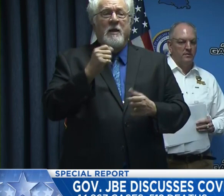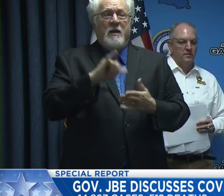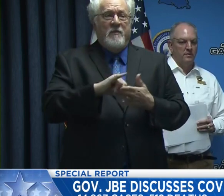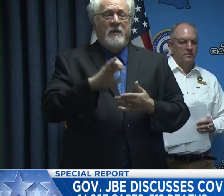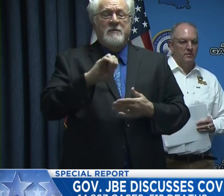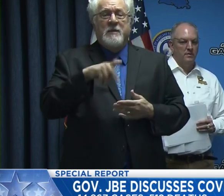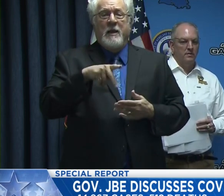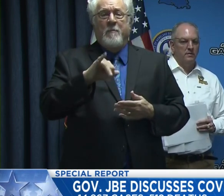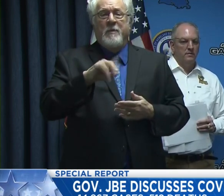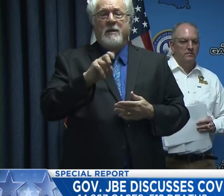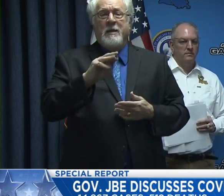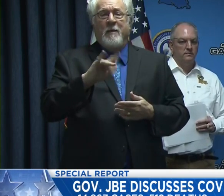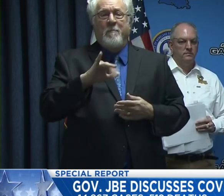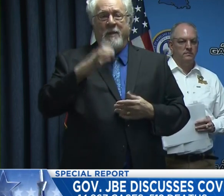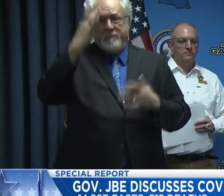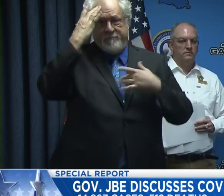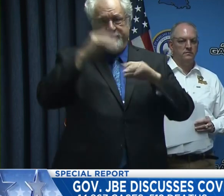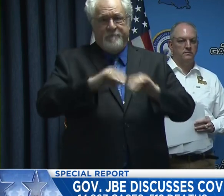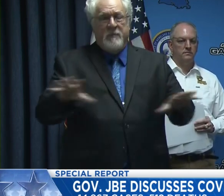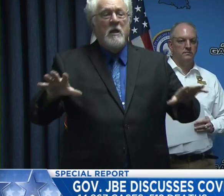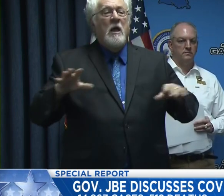IN THAT, I'VE BEEN COMMITTED TO